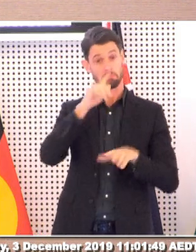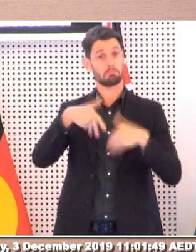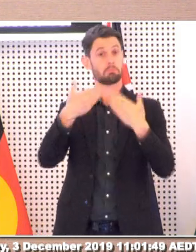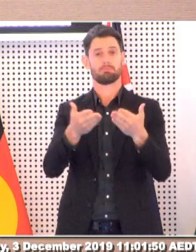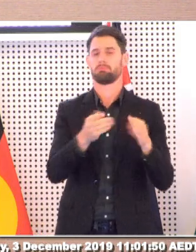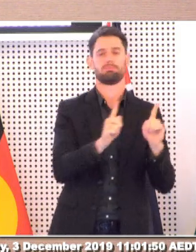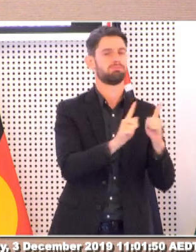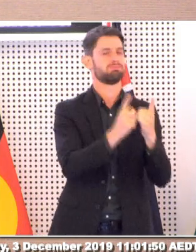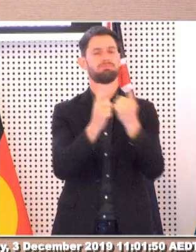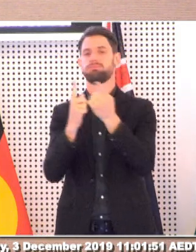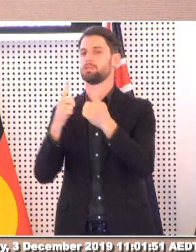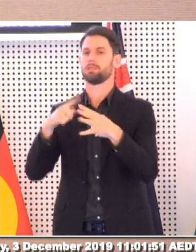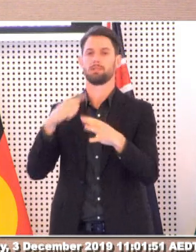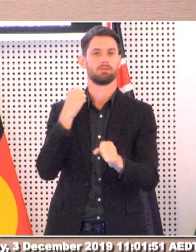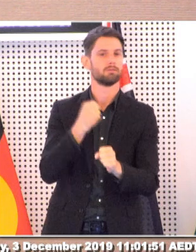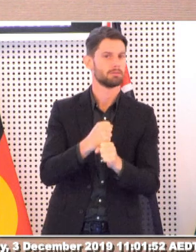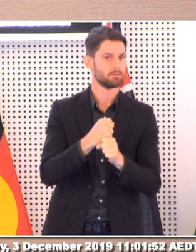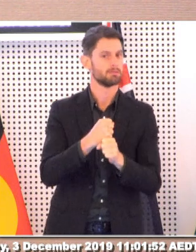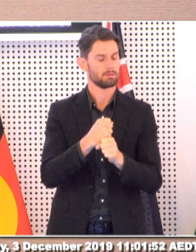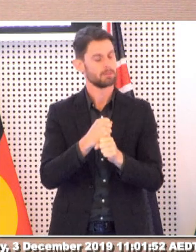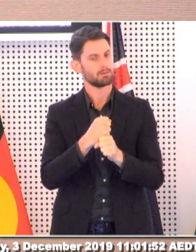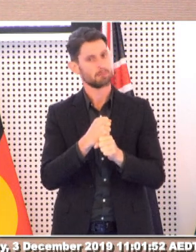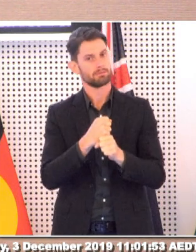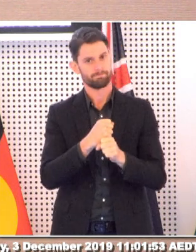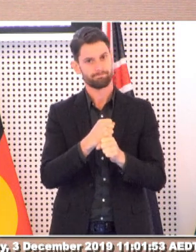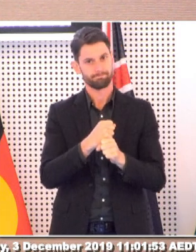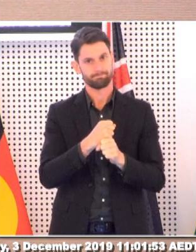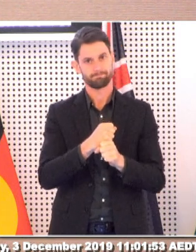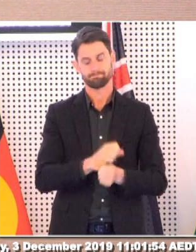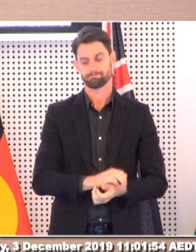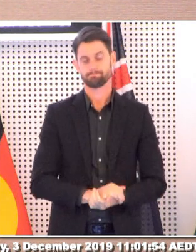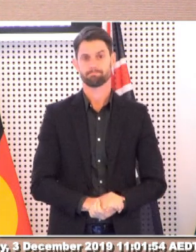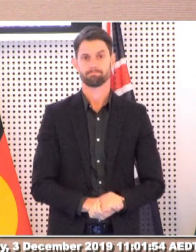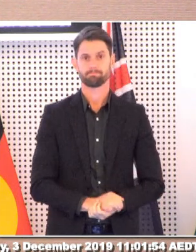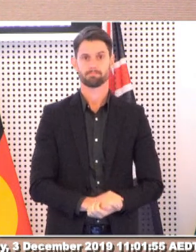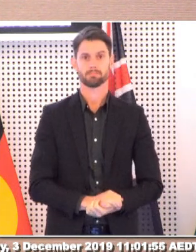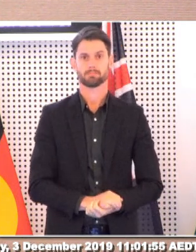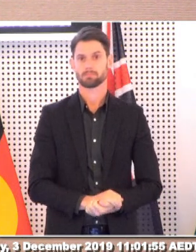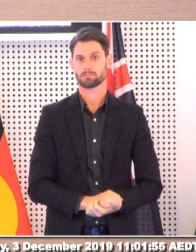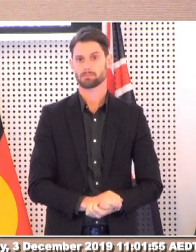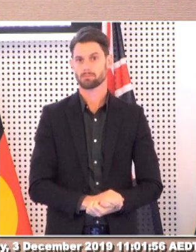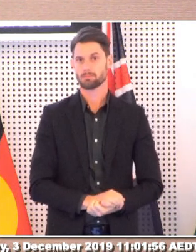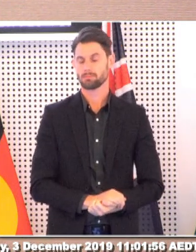The first thing that I would say is that there are multiple problems with